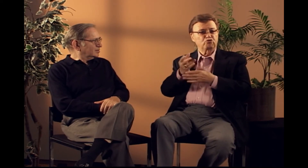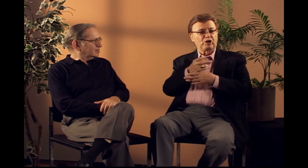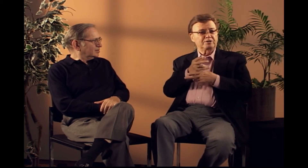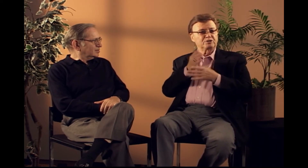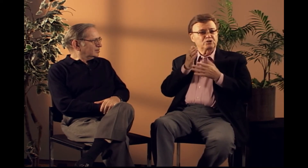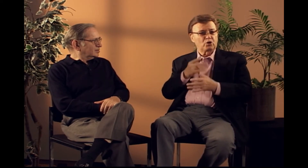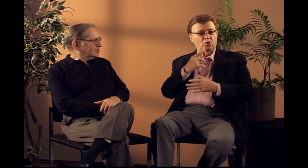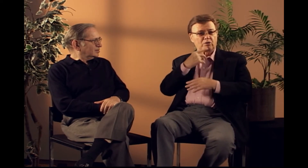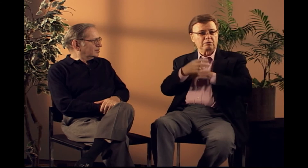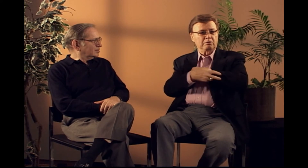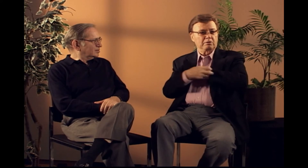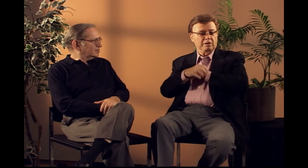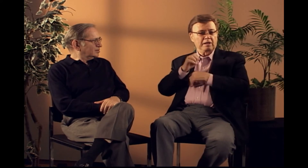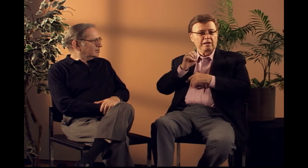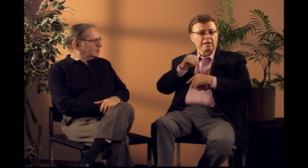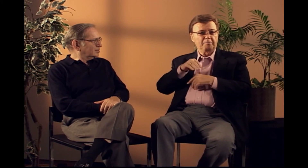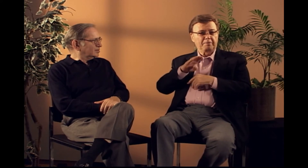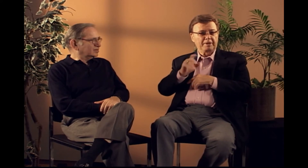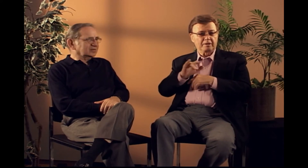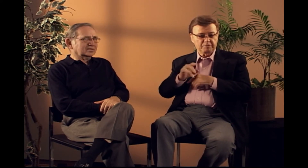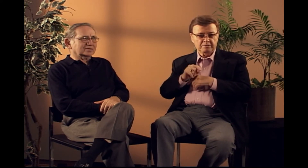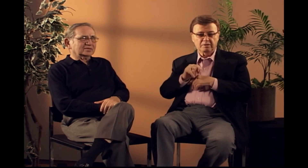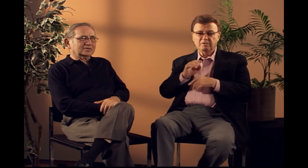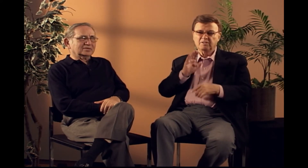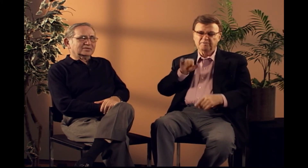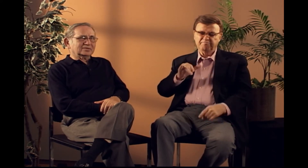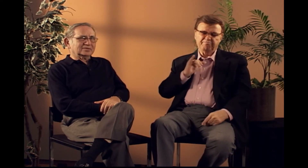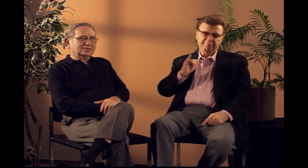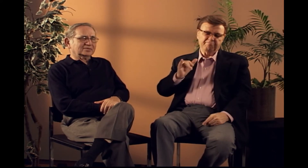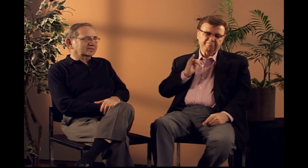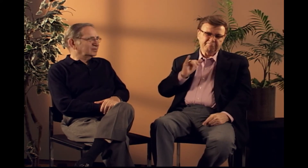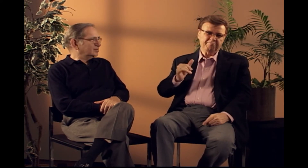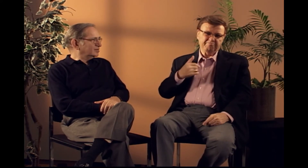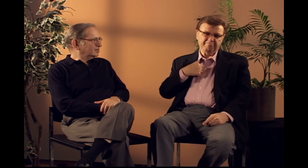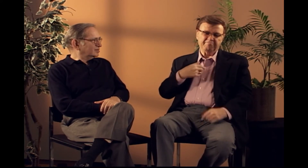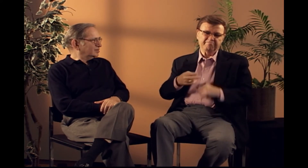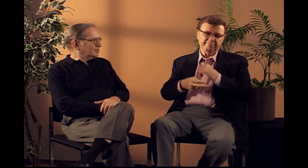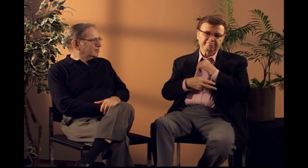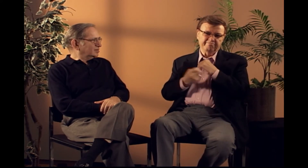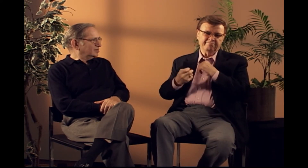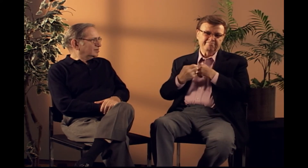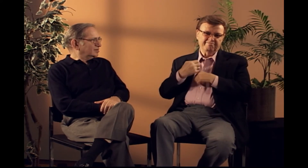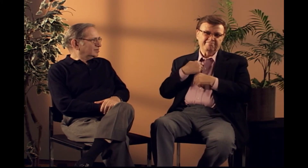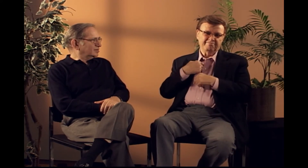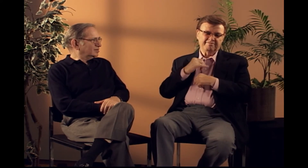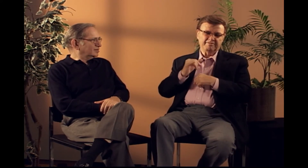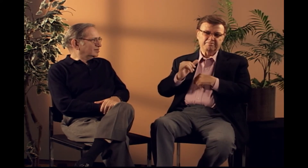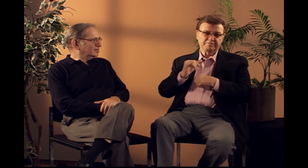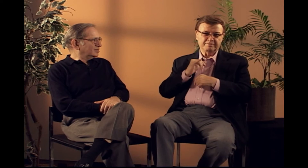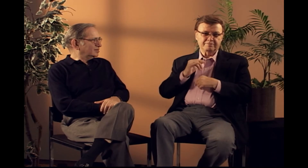They come up to an actor who was playing the role of a treasurer who was guilty of embezzlement from the Deaf Club.